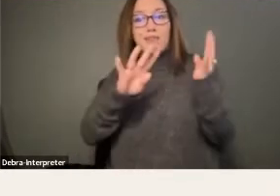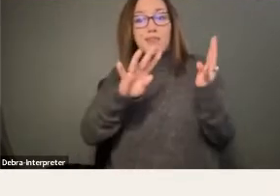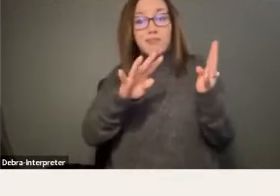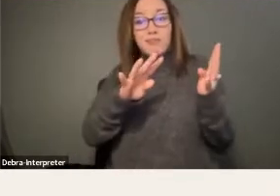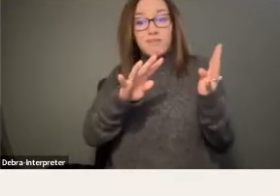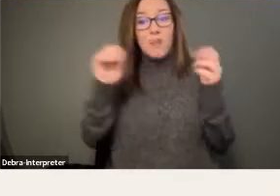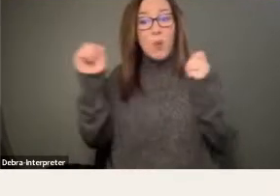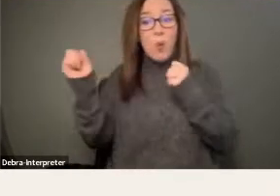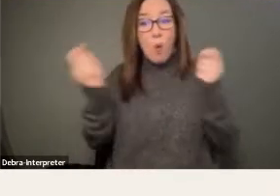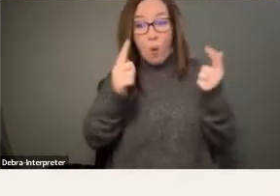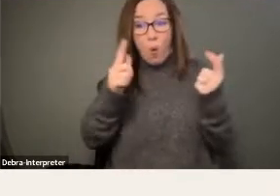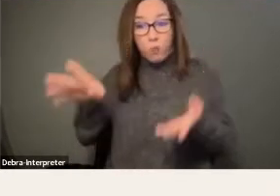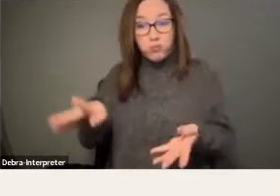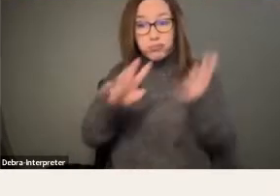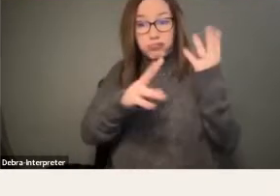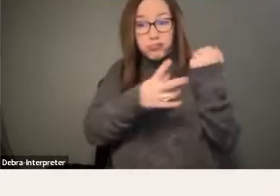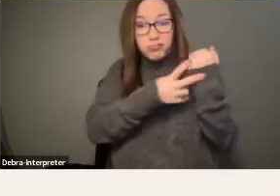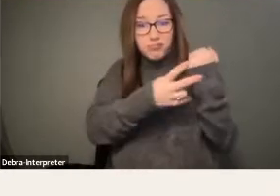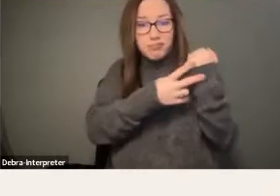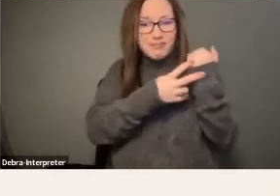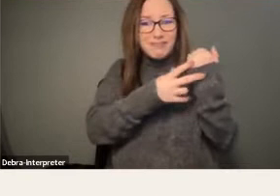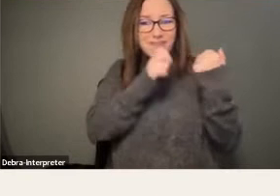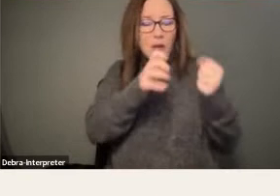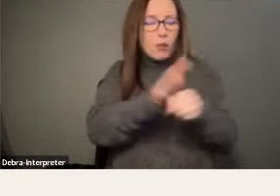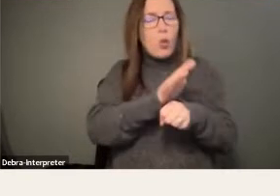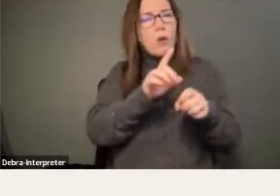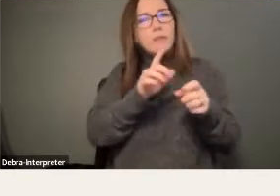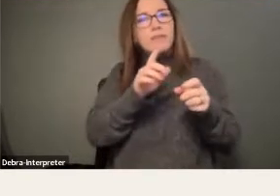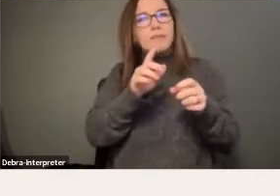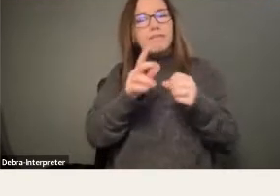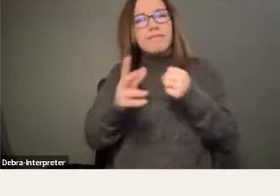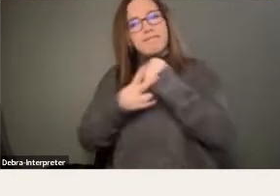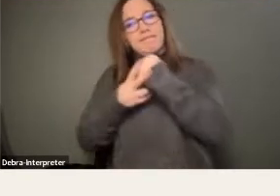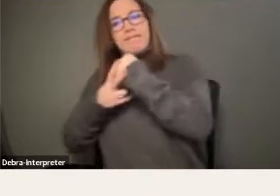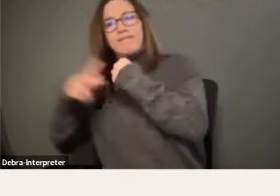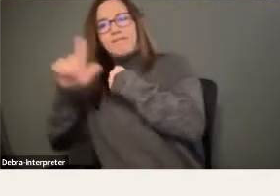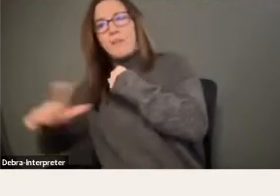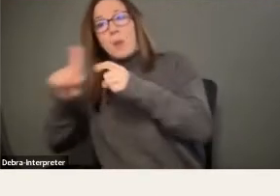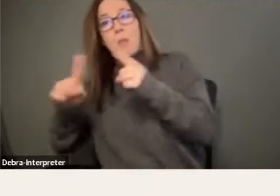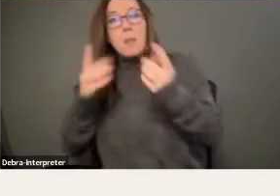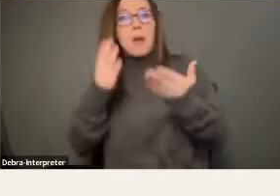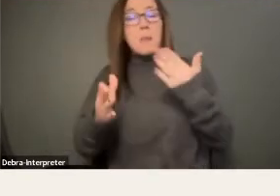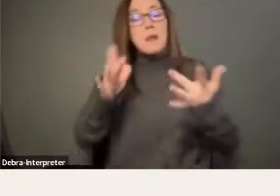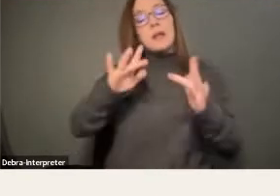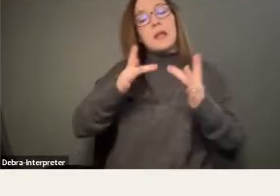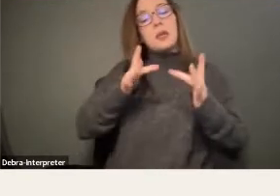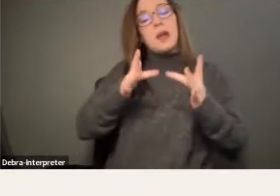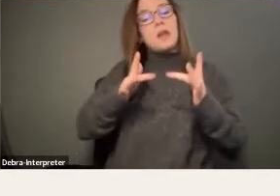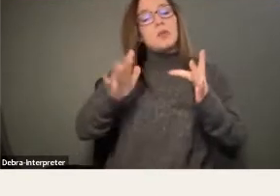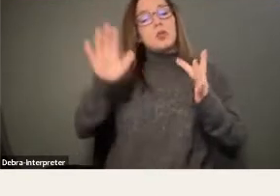the URL shared here and scan everything scanned as part of the project. These materials have not necessarily been curated but they are available on